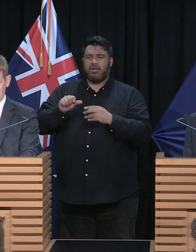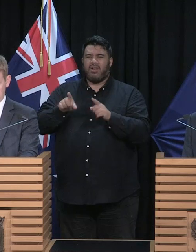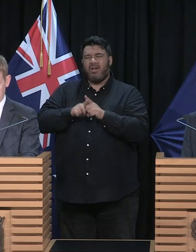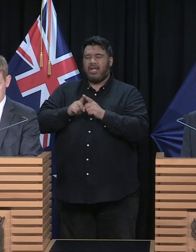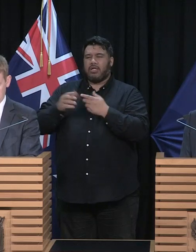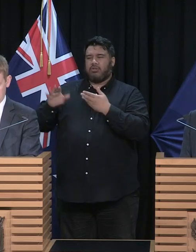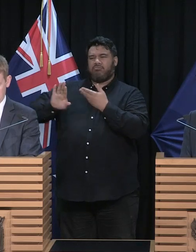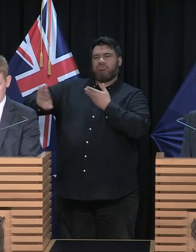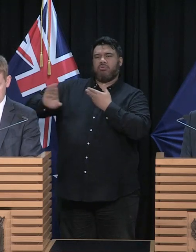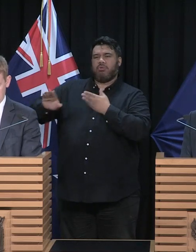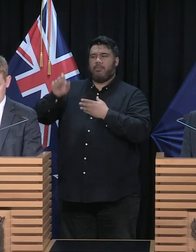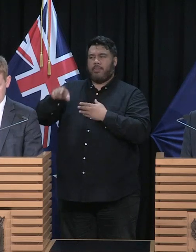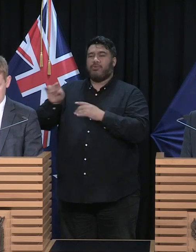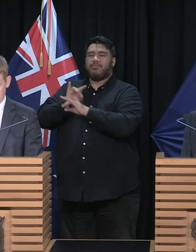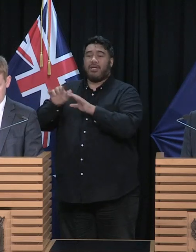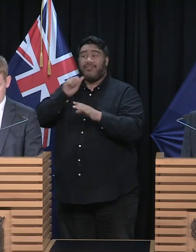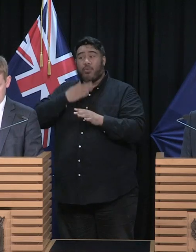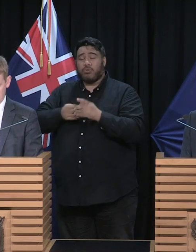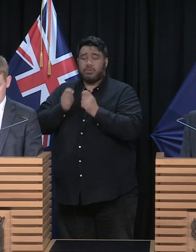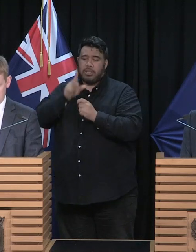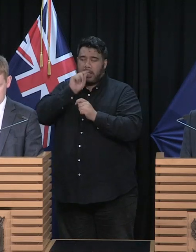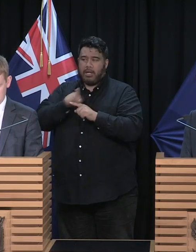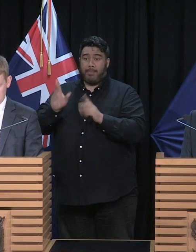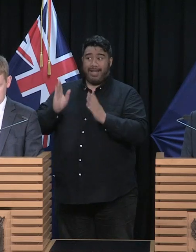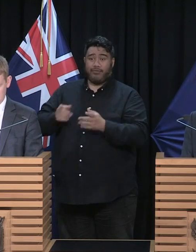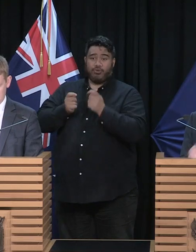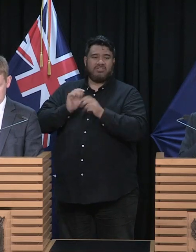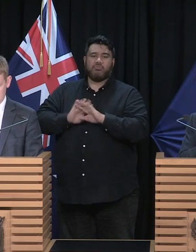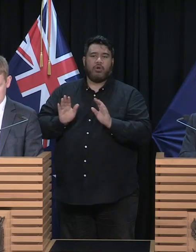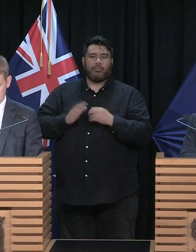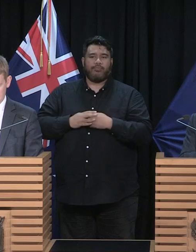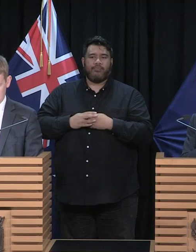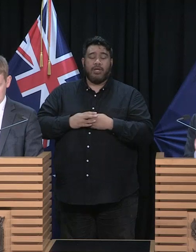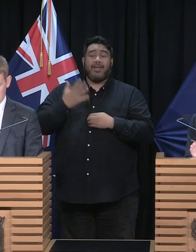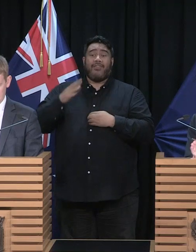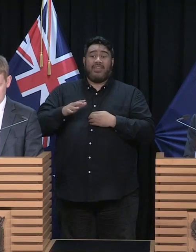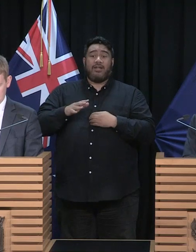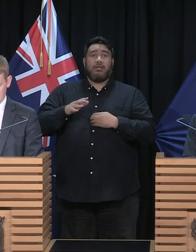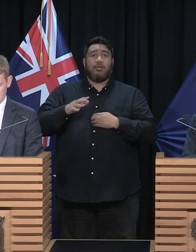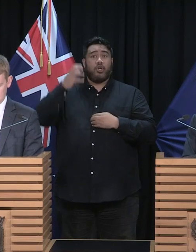the flight, there were 159 casual contacts. They're not automatically tested but can